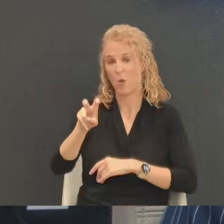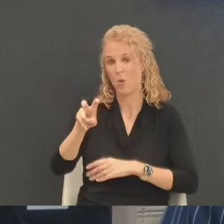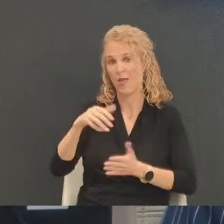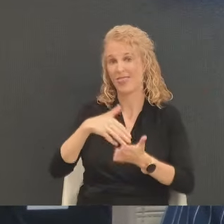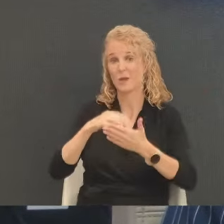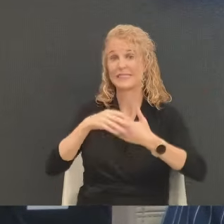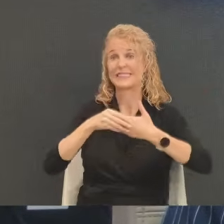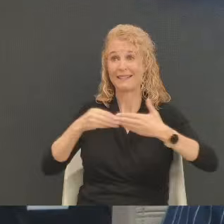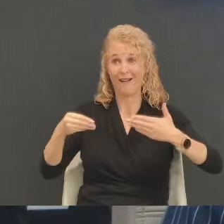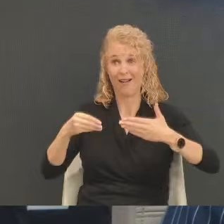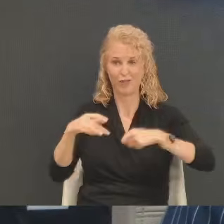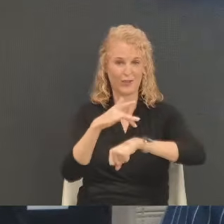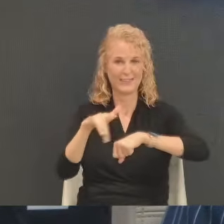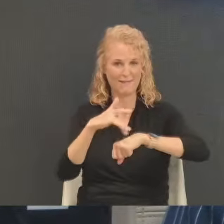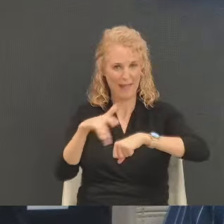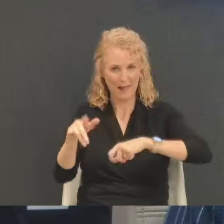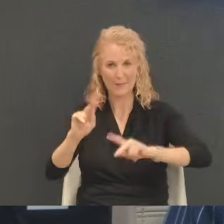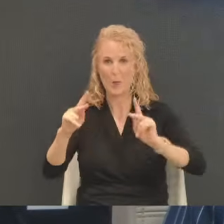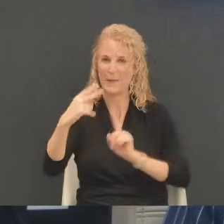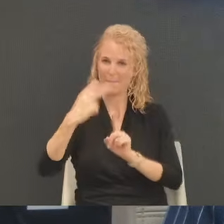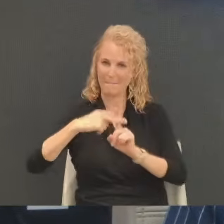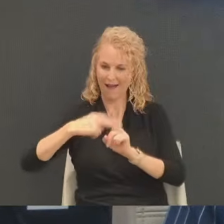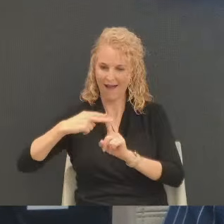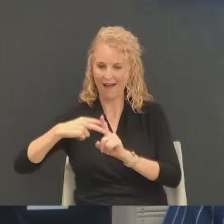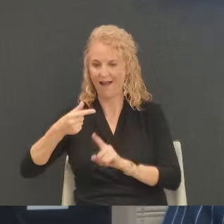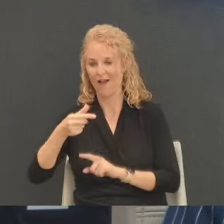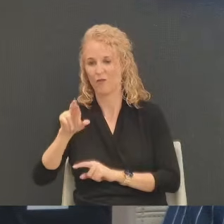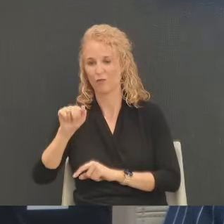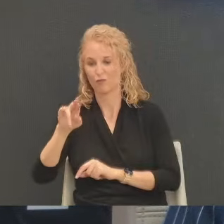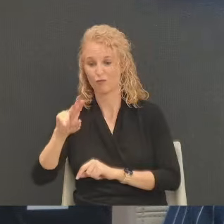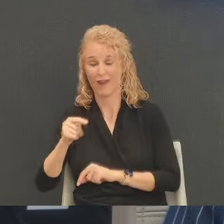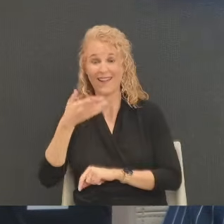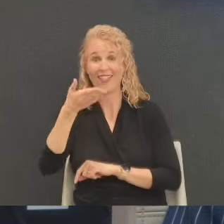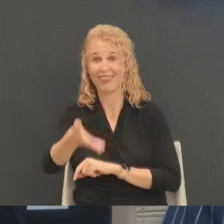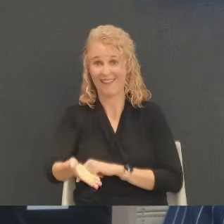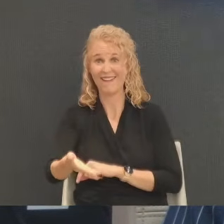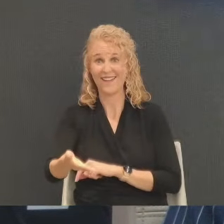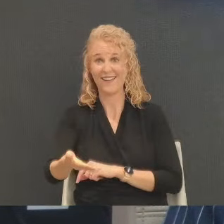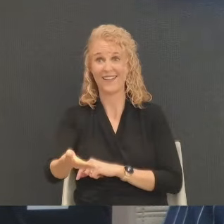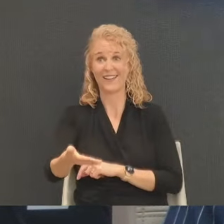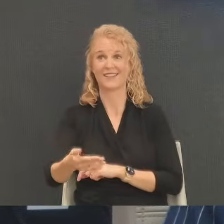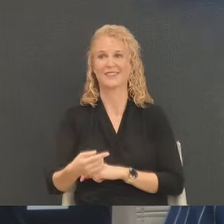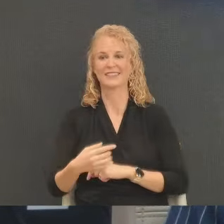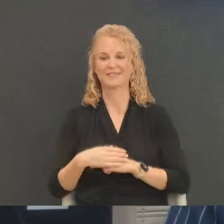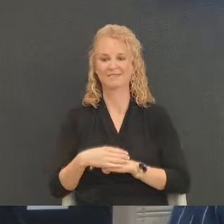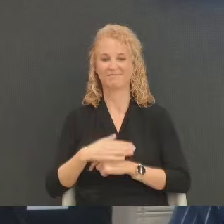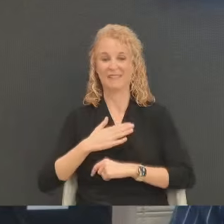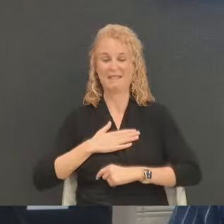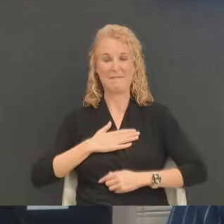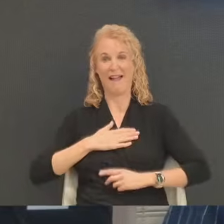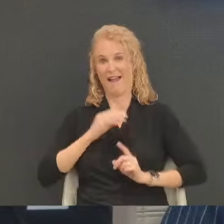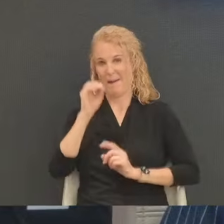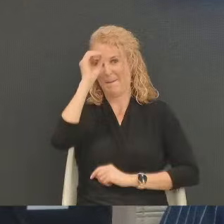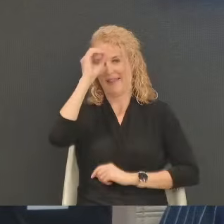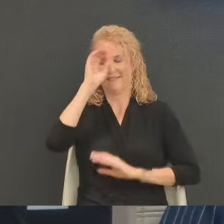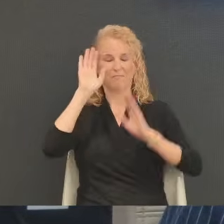grants that people could apply for right on the spot, which I thought was amazing. We had I want